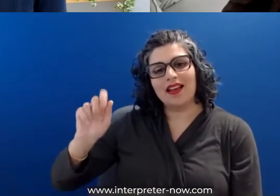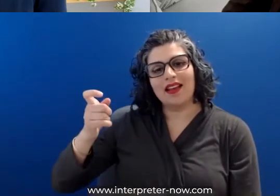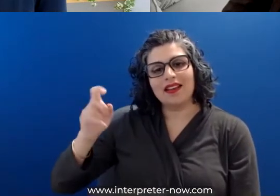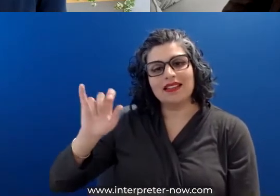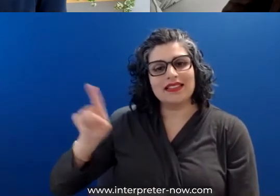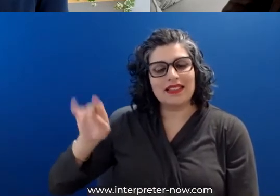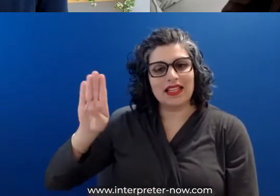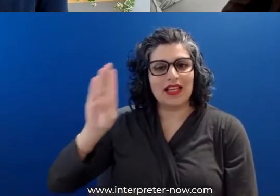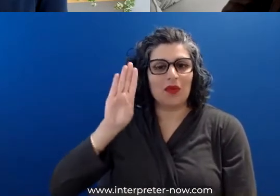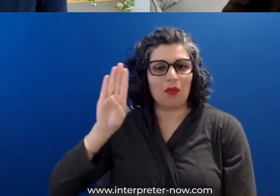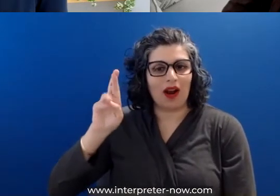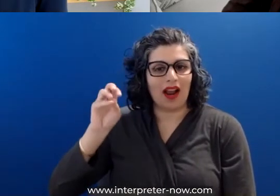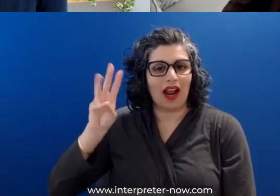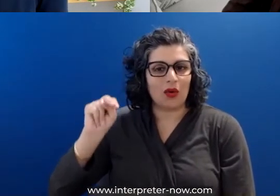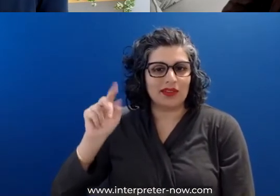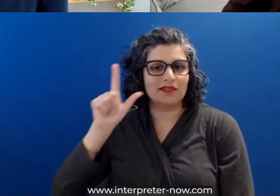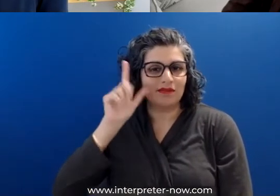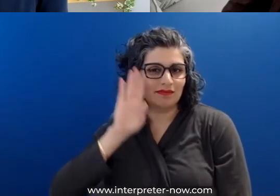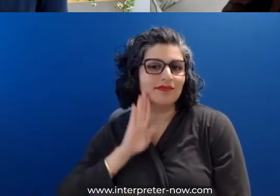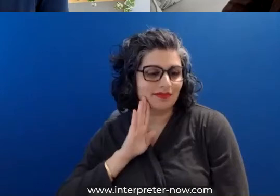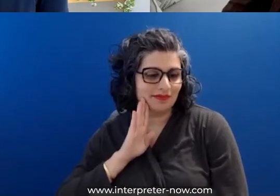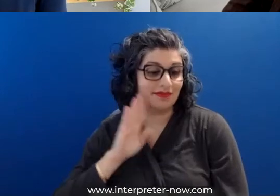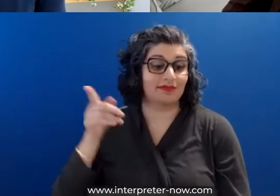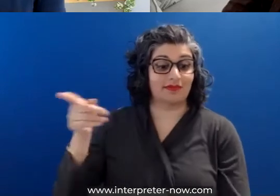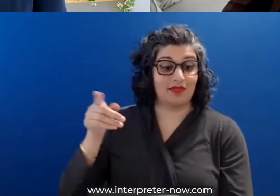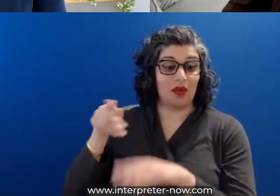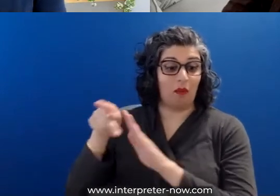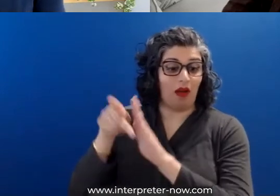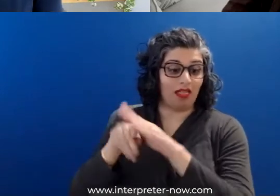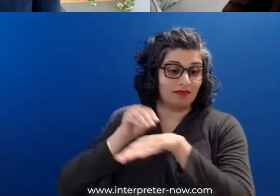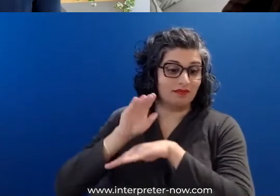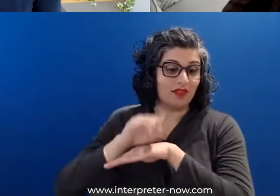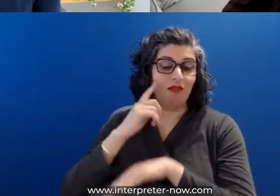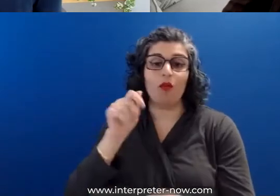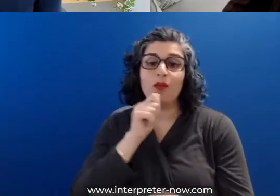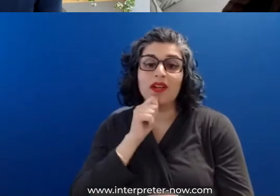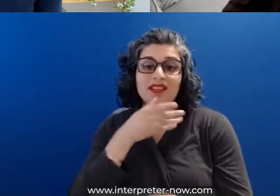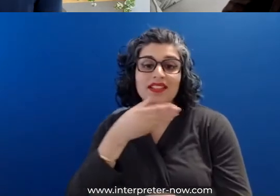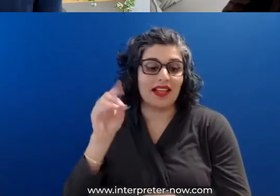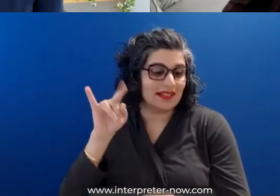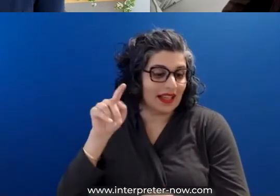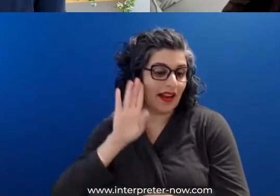Data at Centre for Democracy and Technology. We'll be discussing surveillance tech in education,